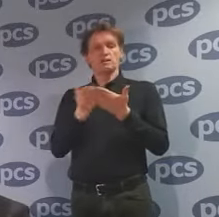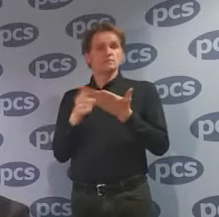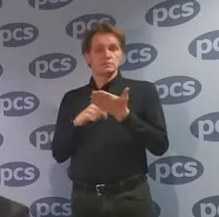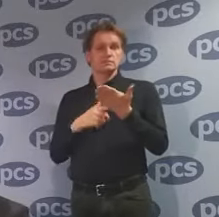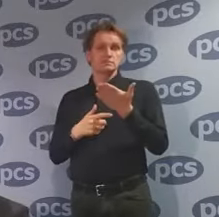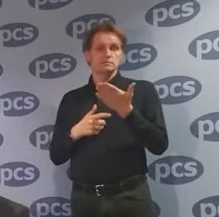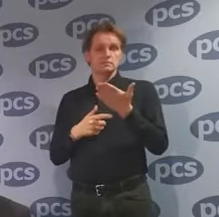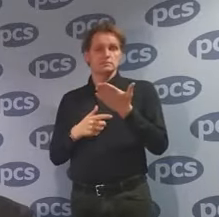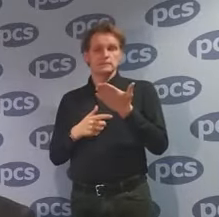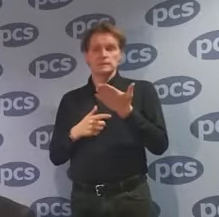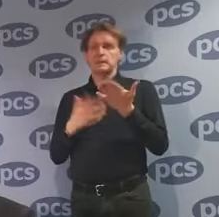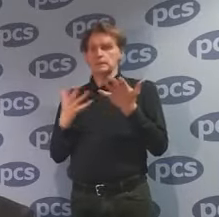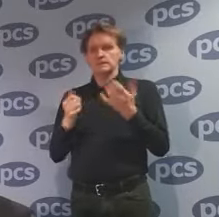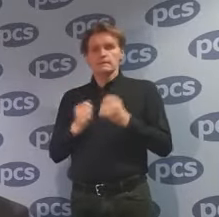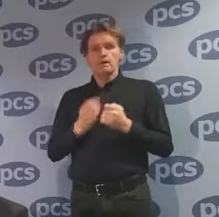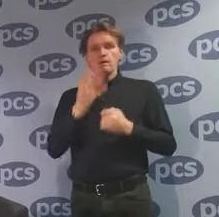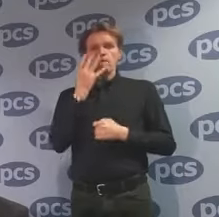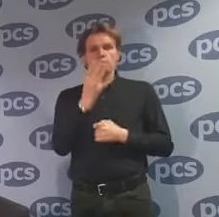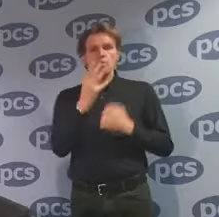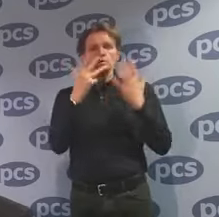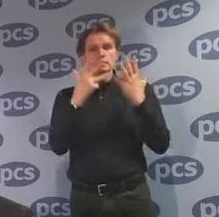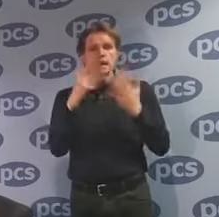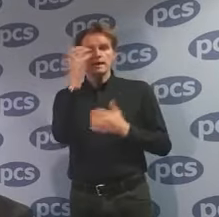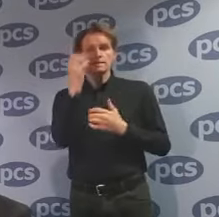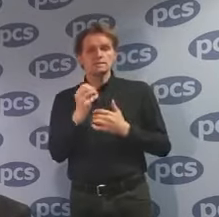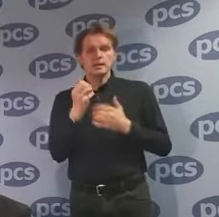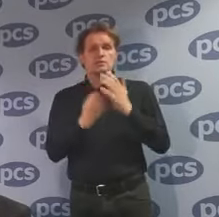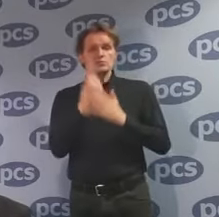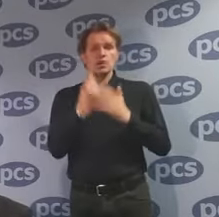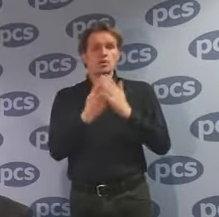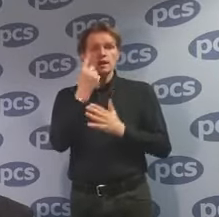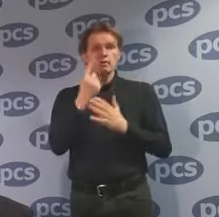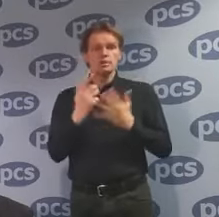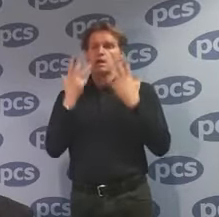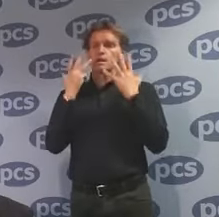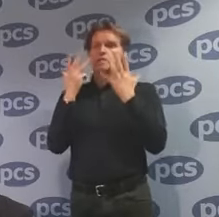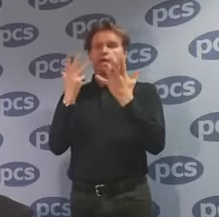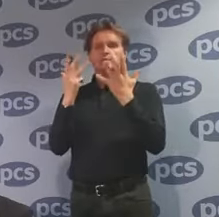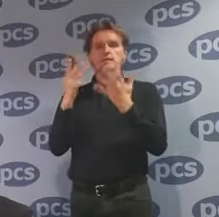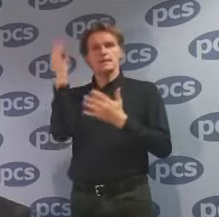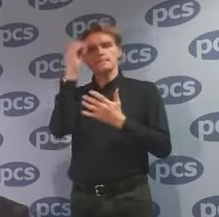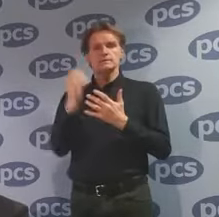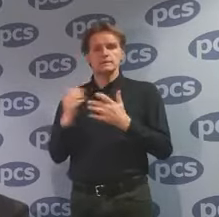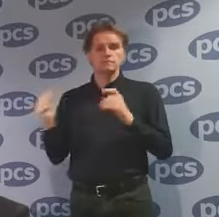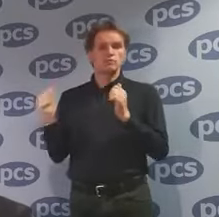where you've got a 49% turnout 99% vote on one question 80% on another and it